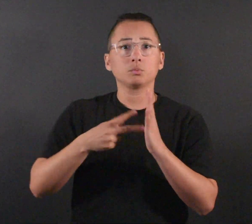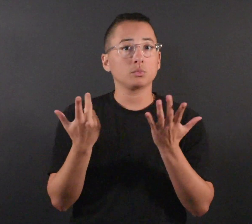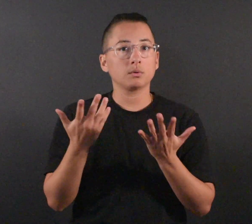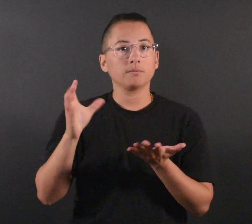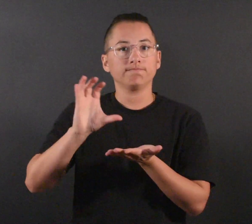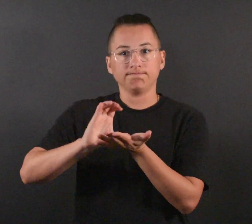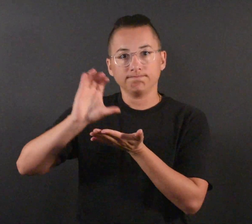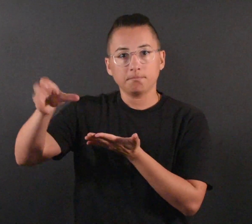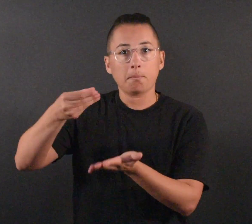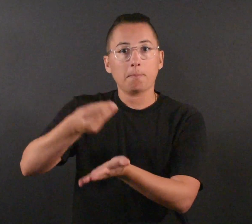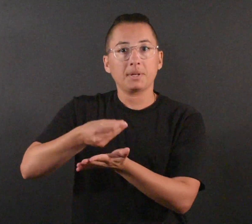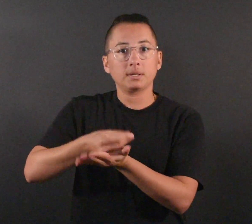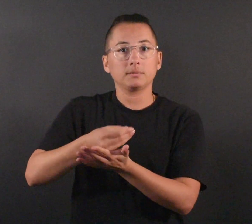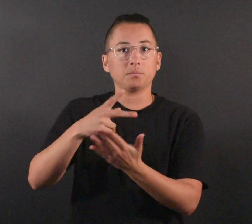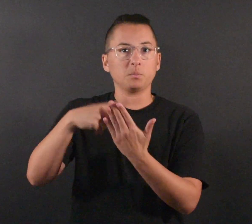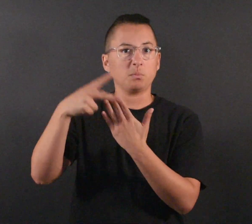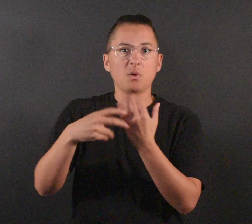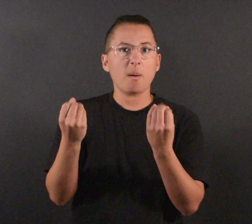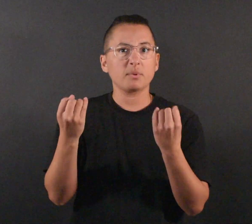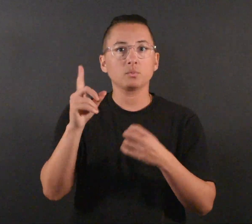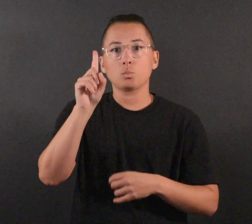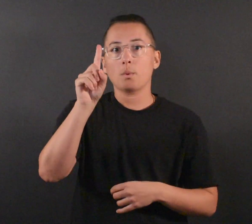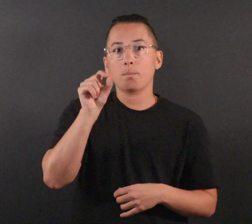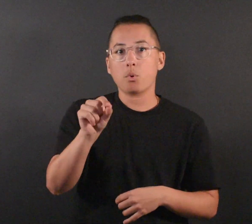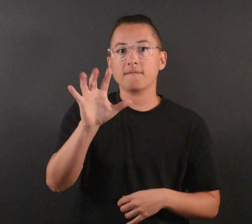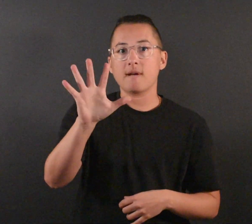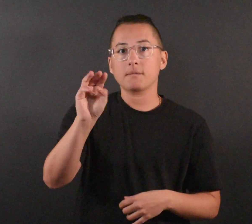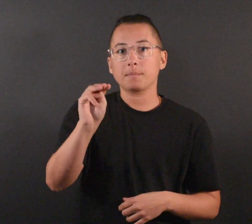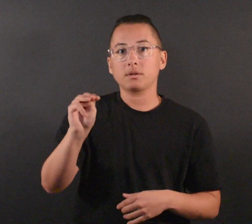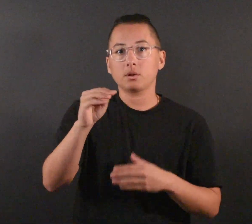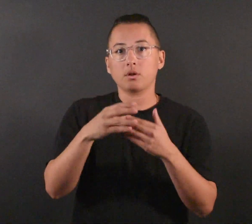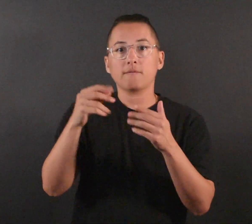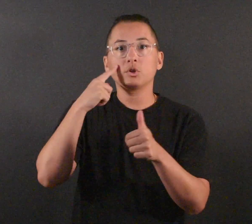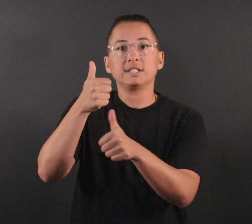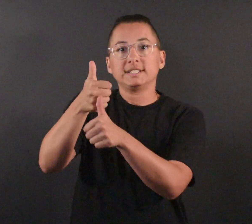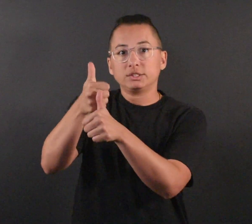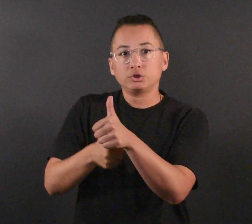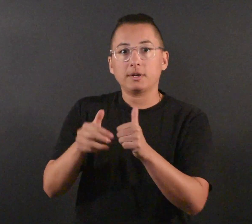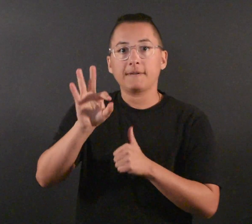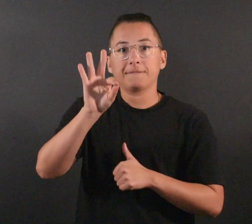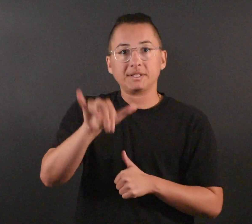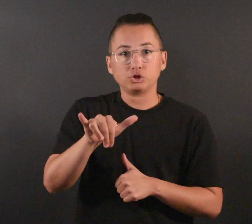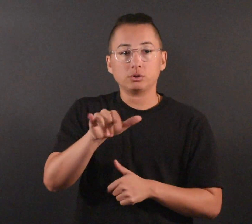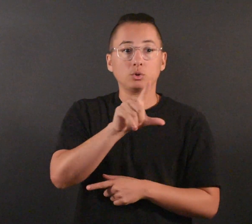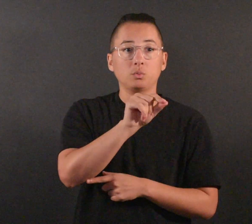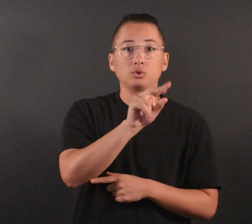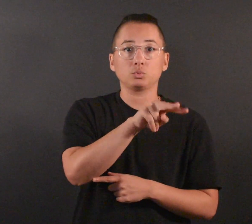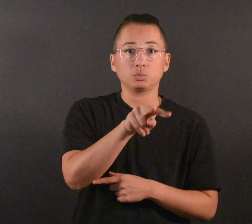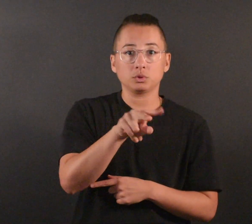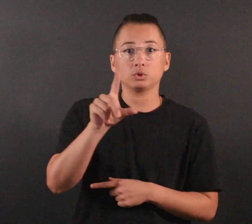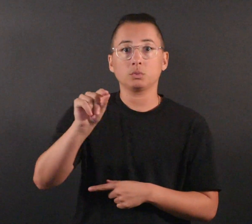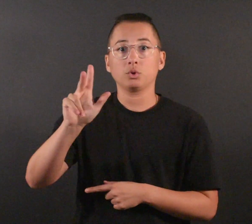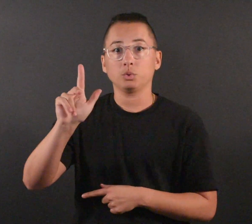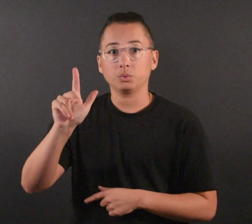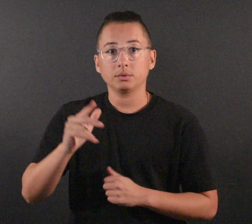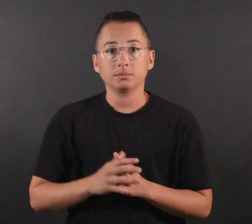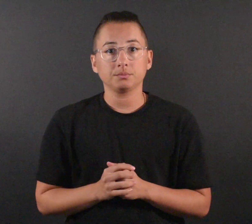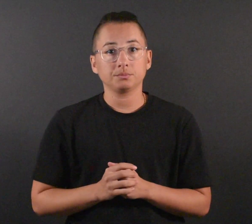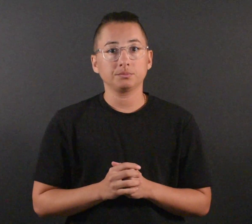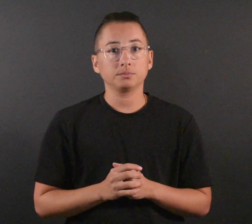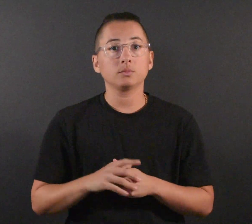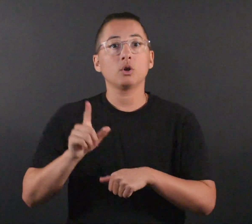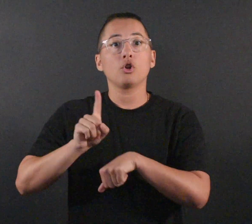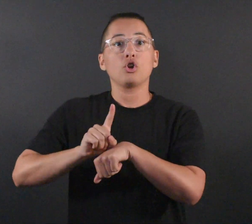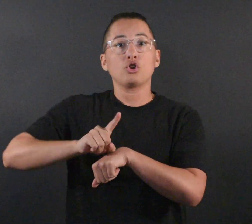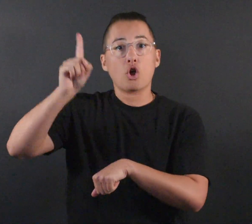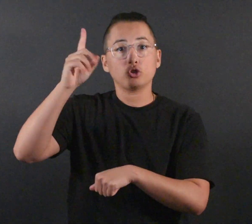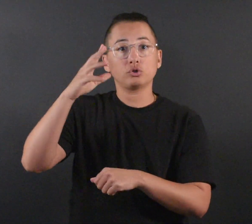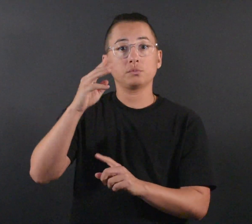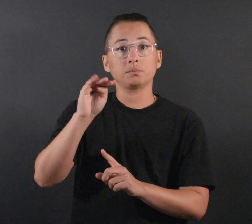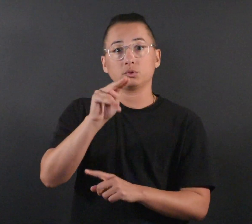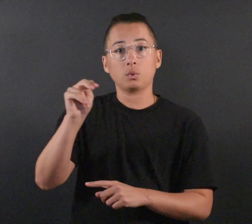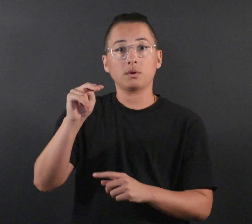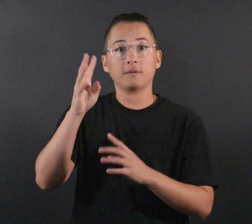funding the program at $1.5 million for each of fiscal years 2022 and 2023. Launch Minnesota